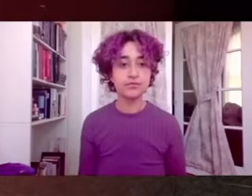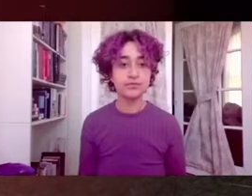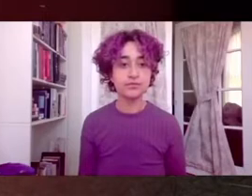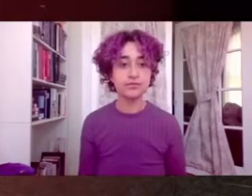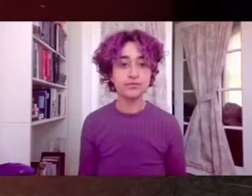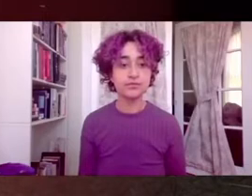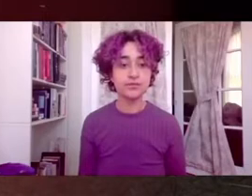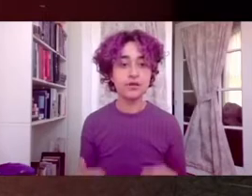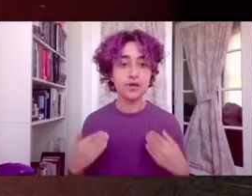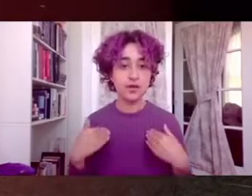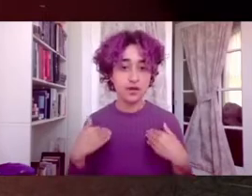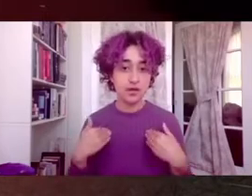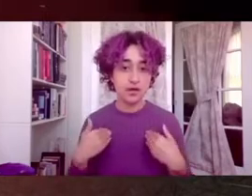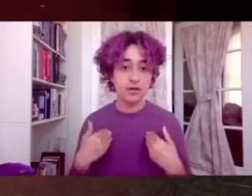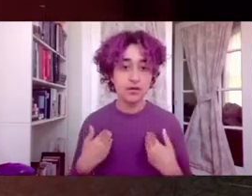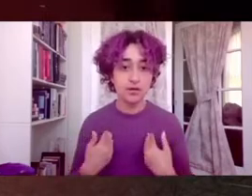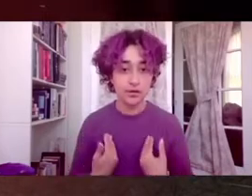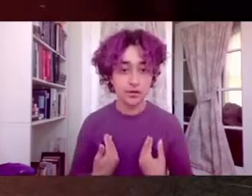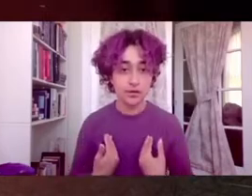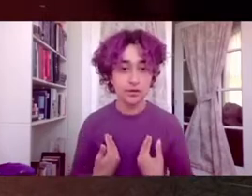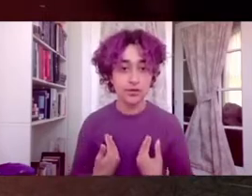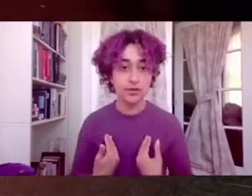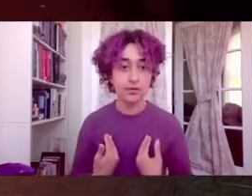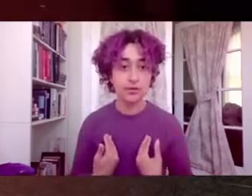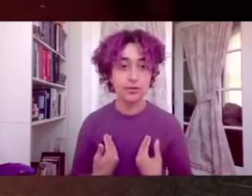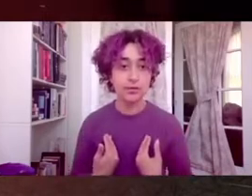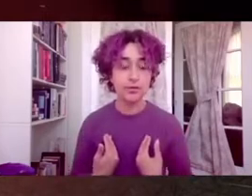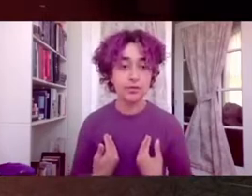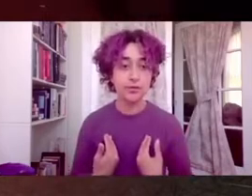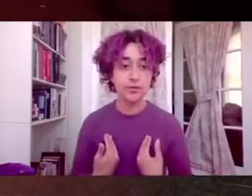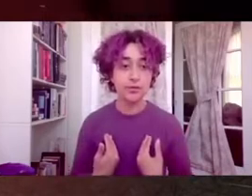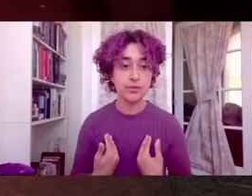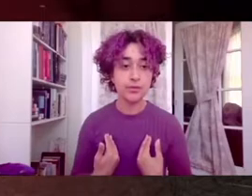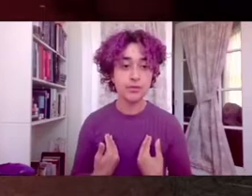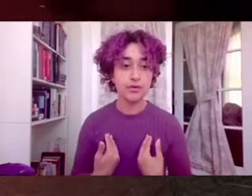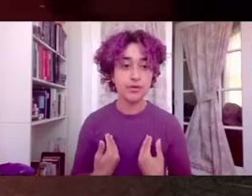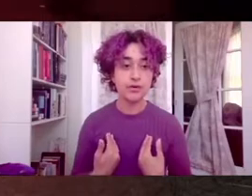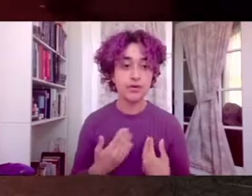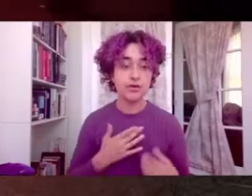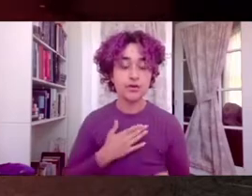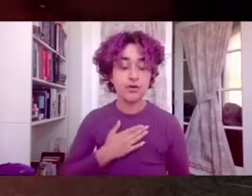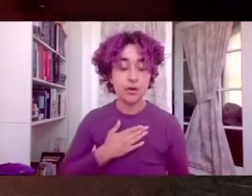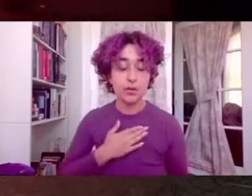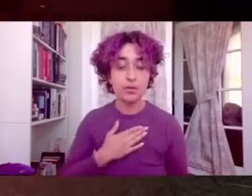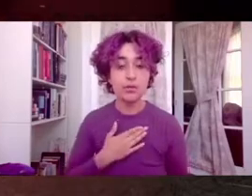I'm tired I'm winded